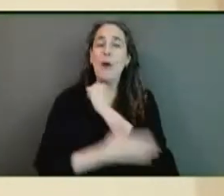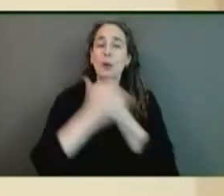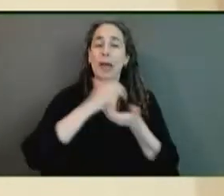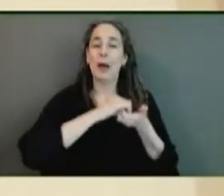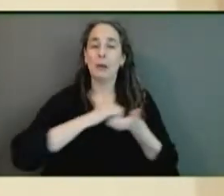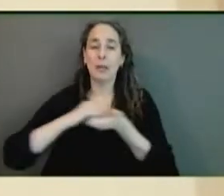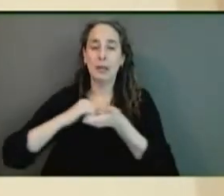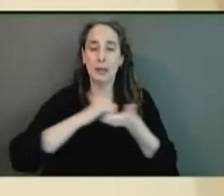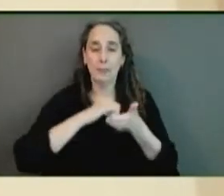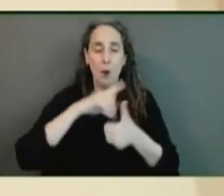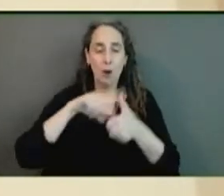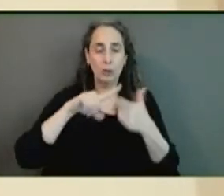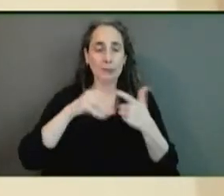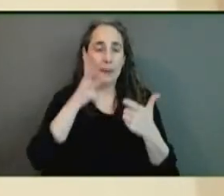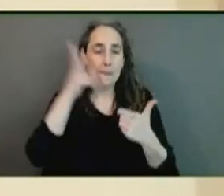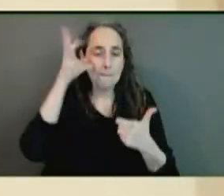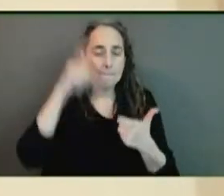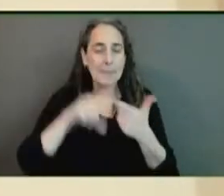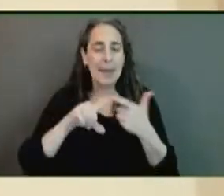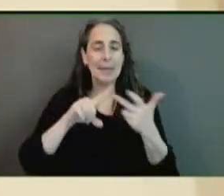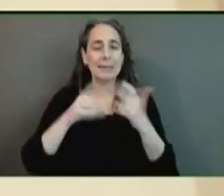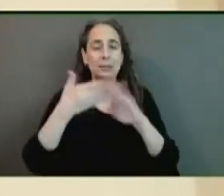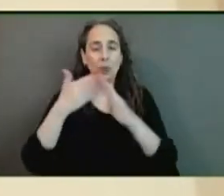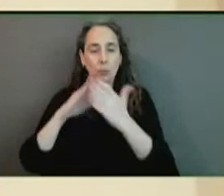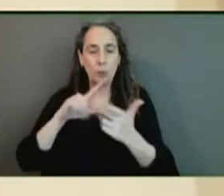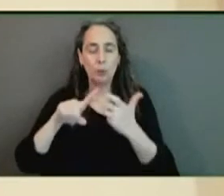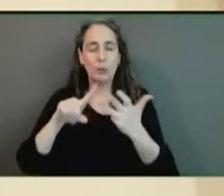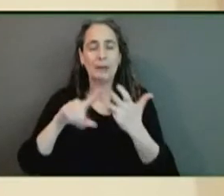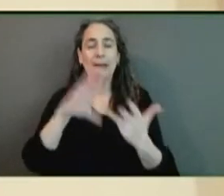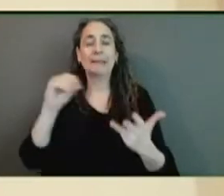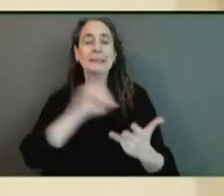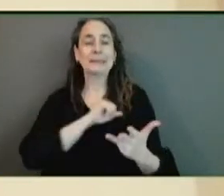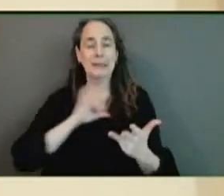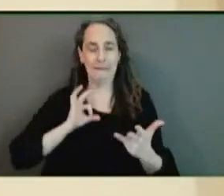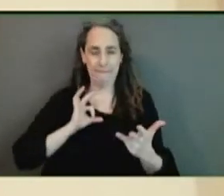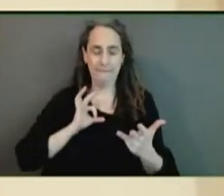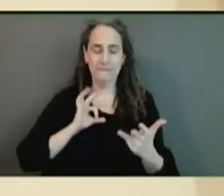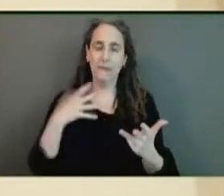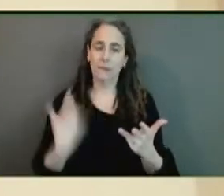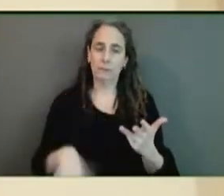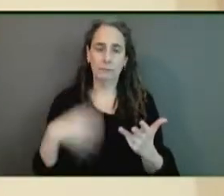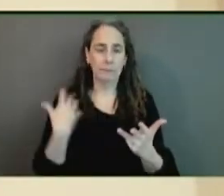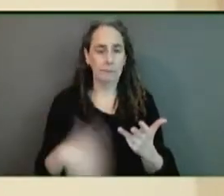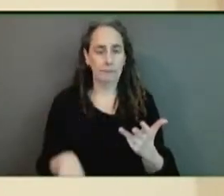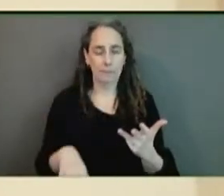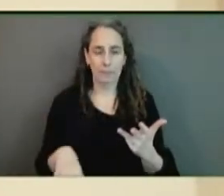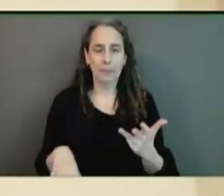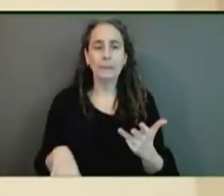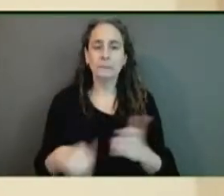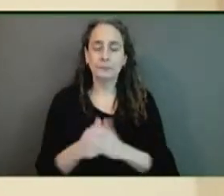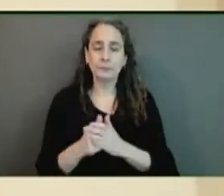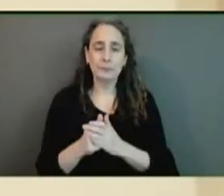with our county partners. Our